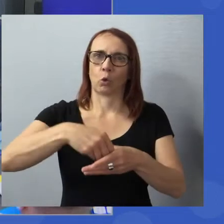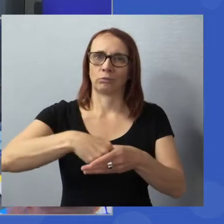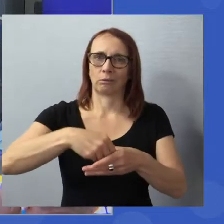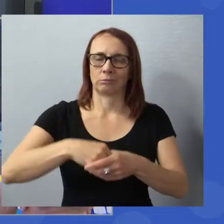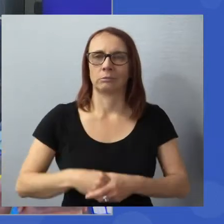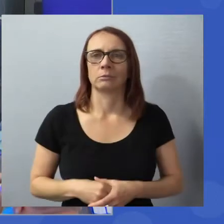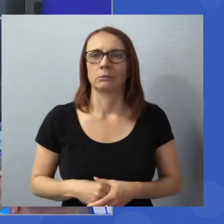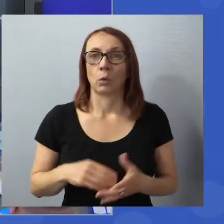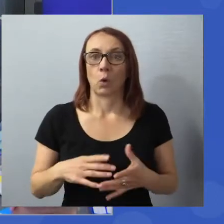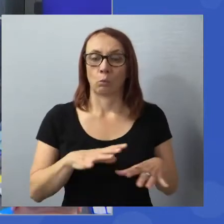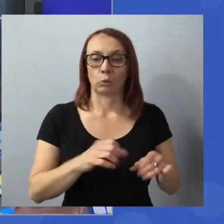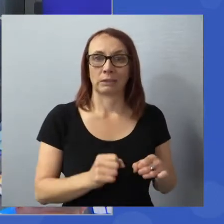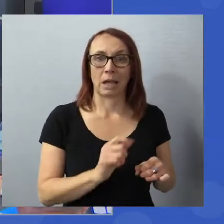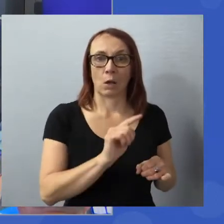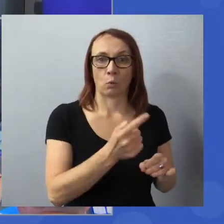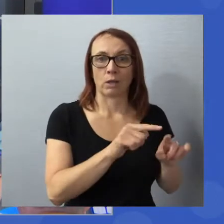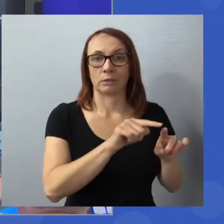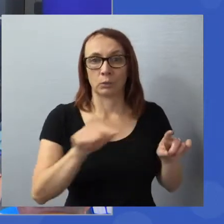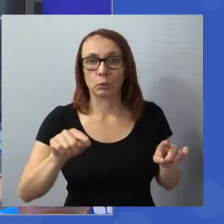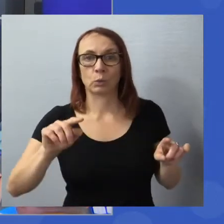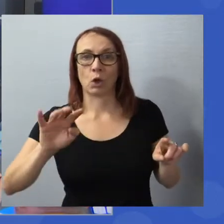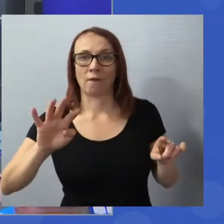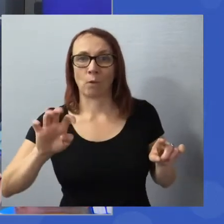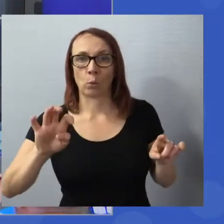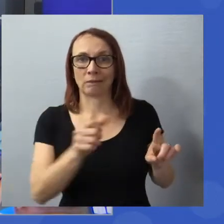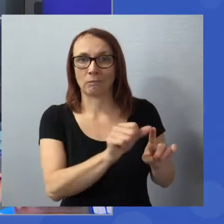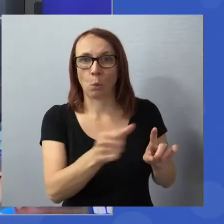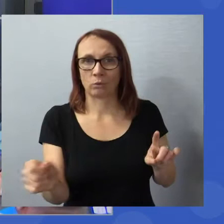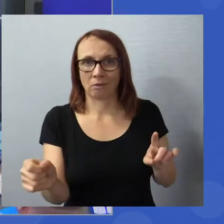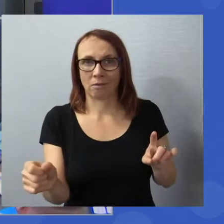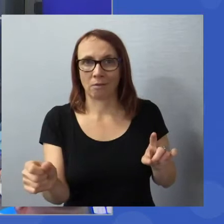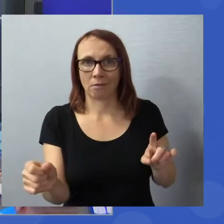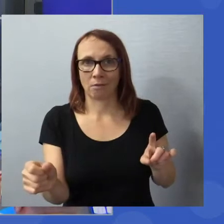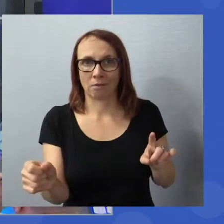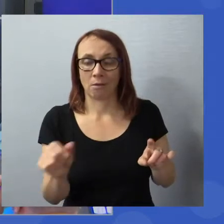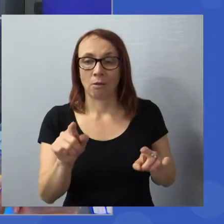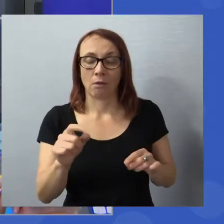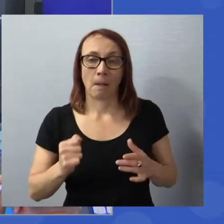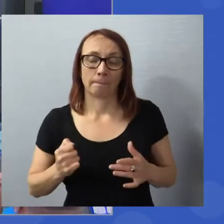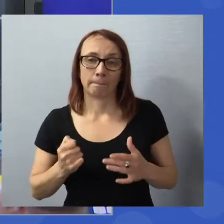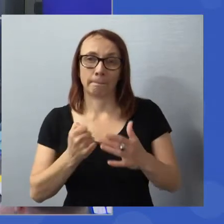go from table one to table 14 in order you have up to a maximum of two minutes